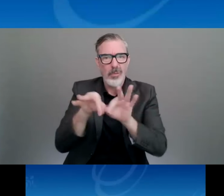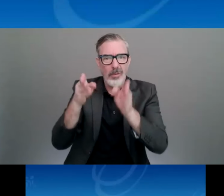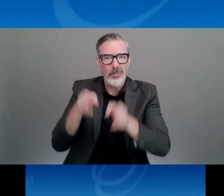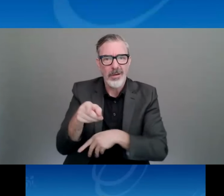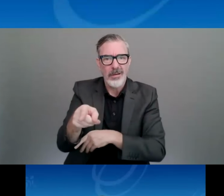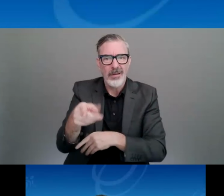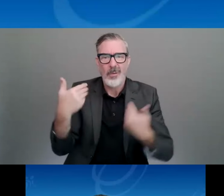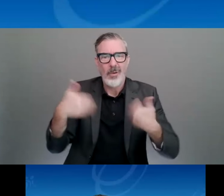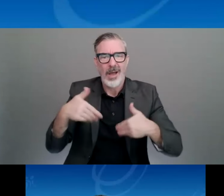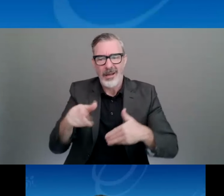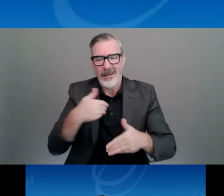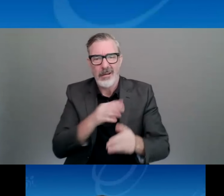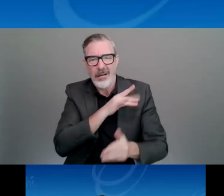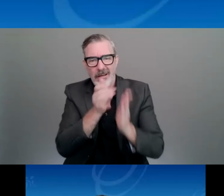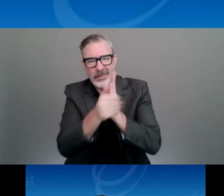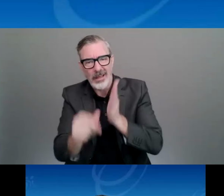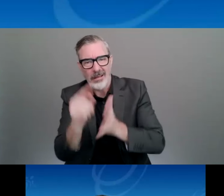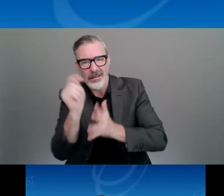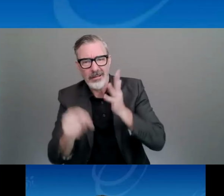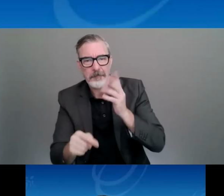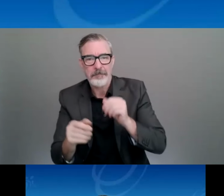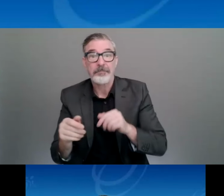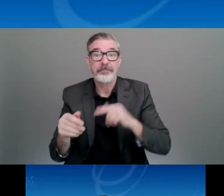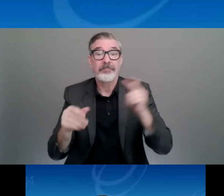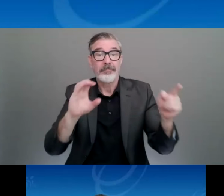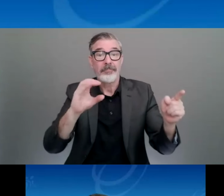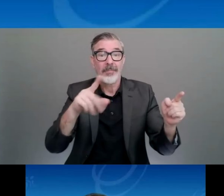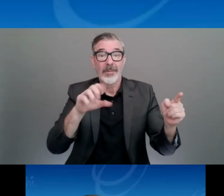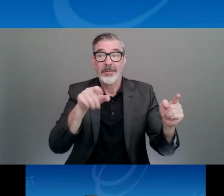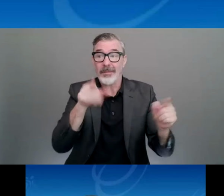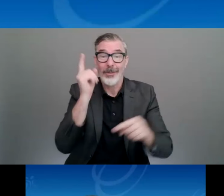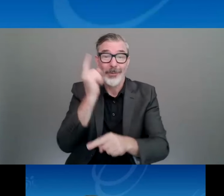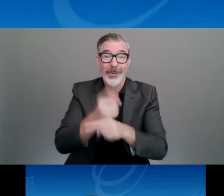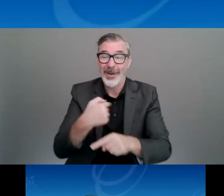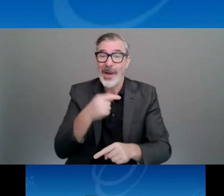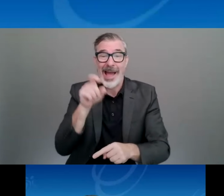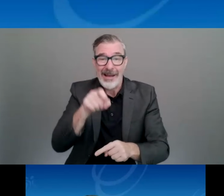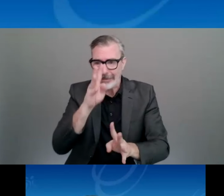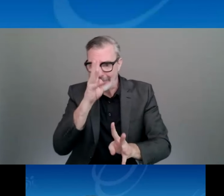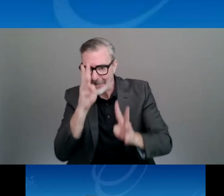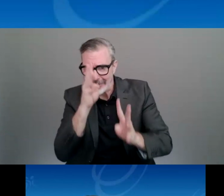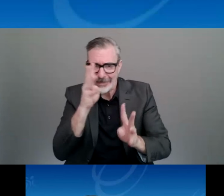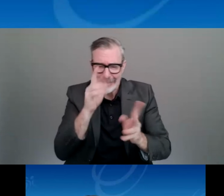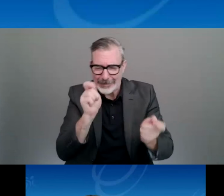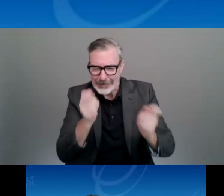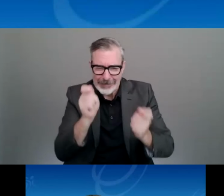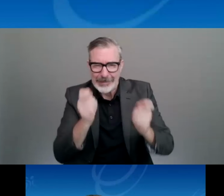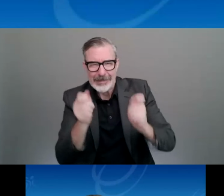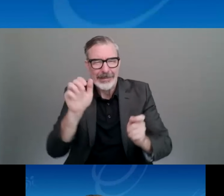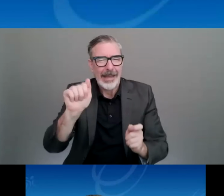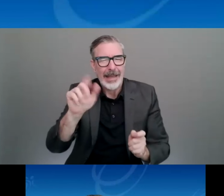We have to be adaptive, don't we? And we can help you. You know, we can help organic organizations adapt as well.